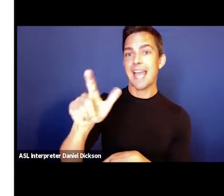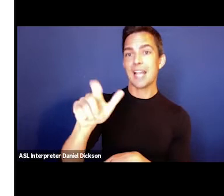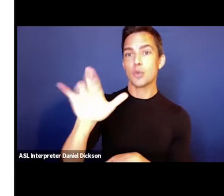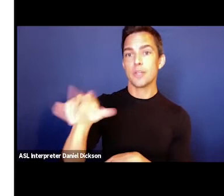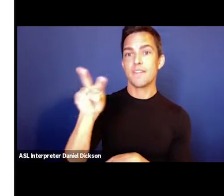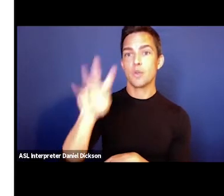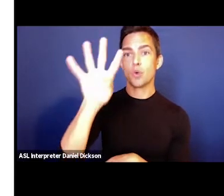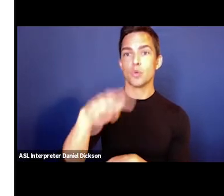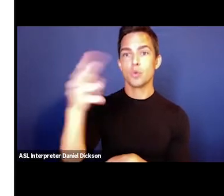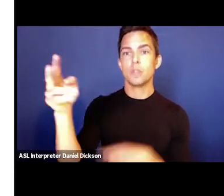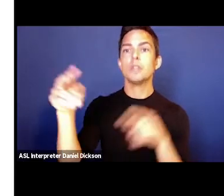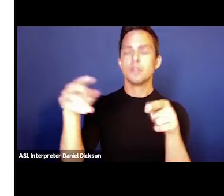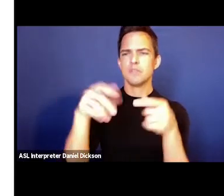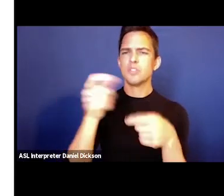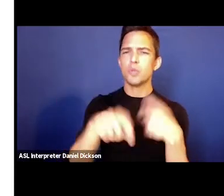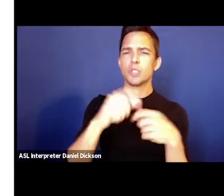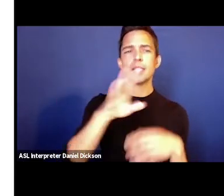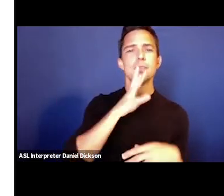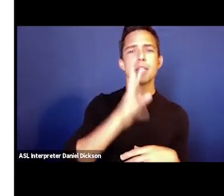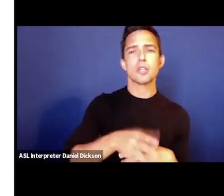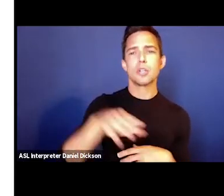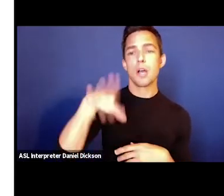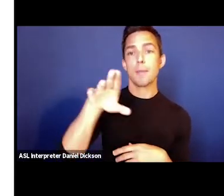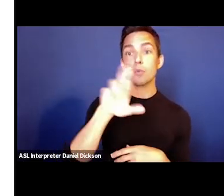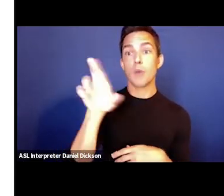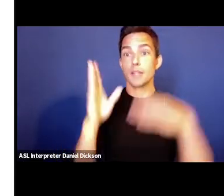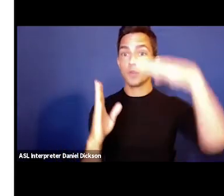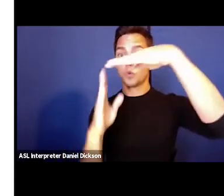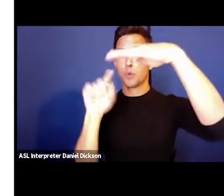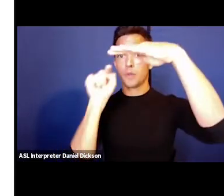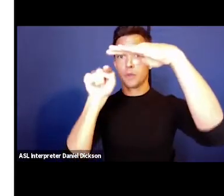between gallery and speaker view in the upper right-hand corner of your screen. To view the